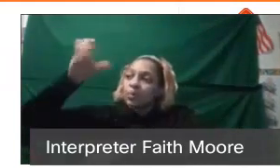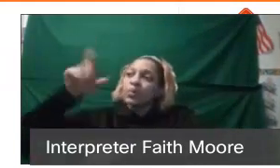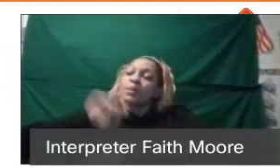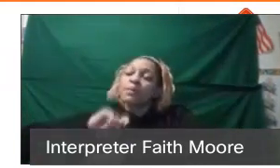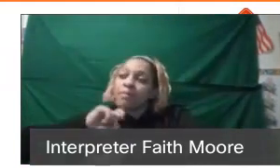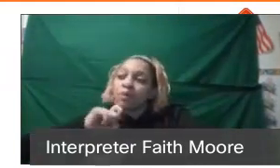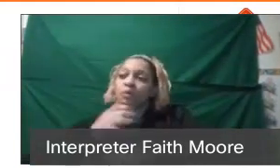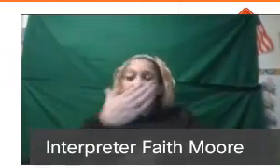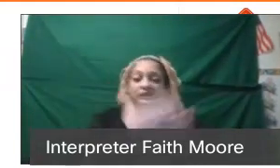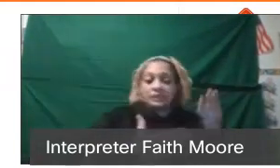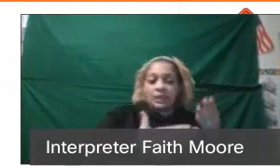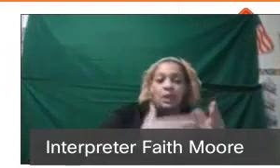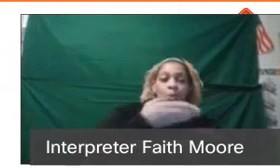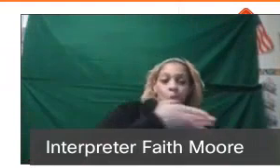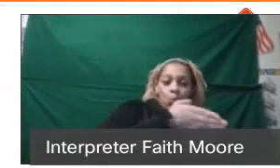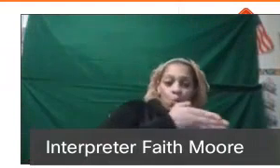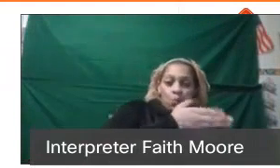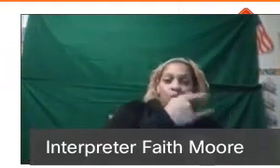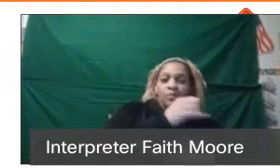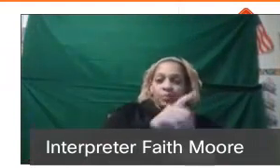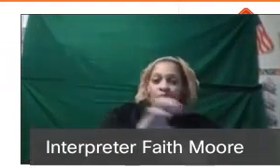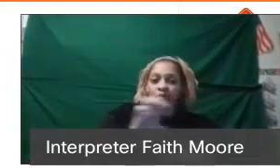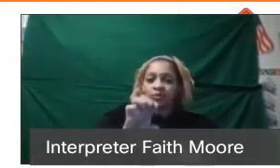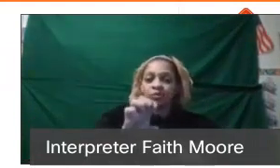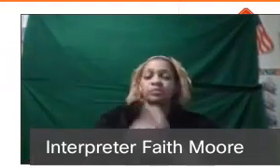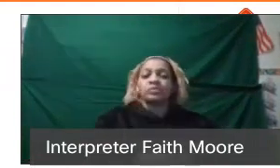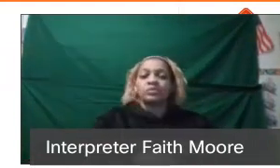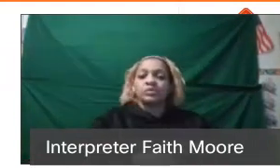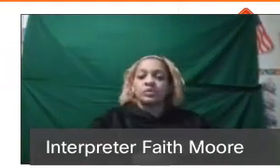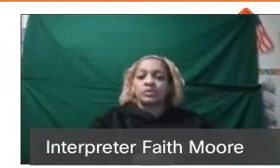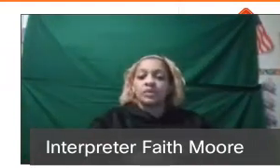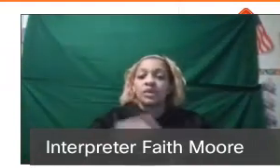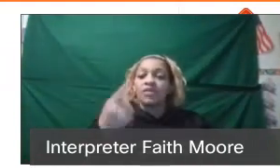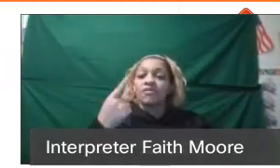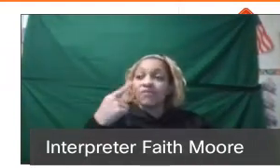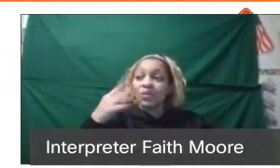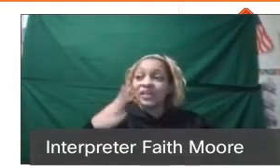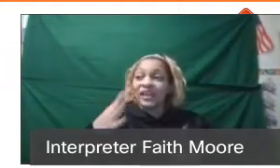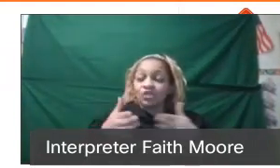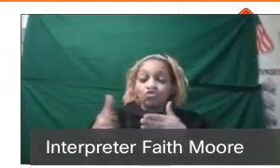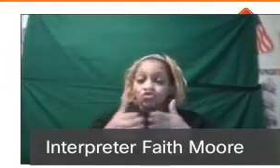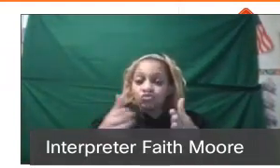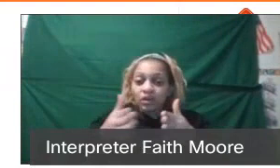For the purpose of this flight only so for the entire trail, we have a uniform design.